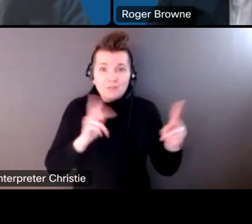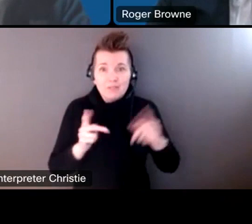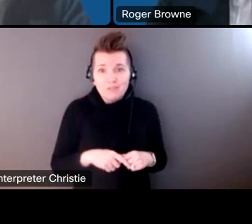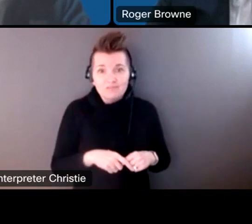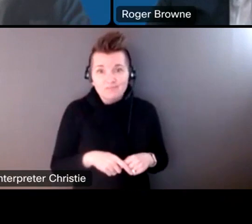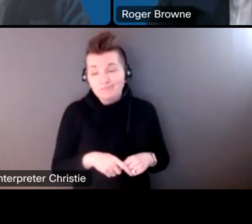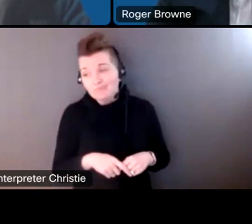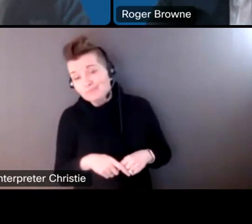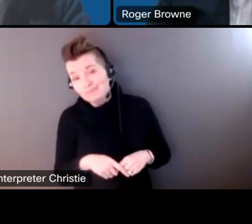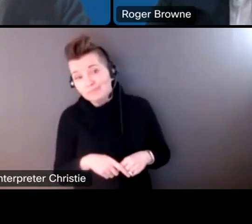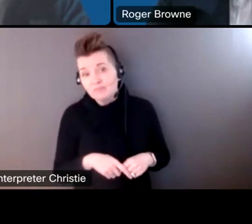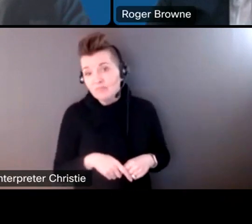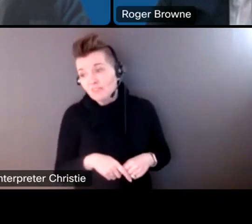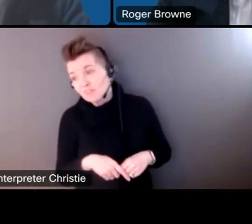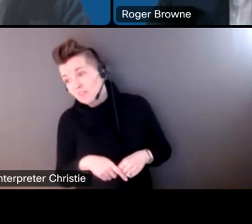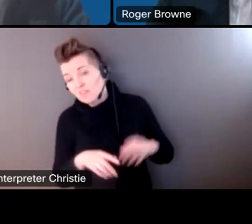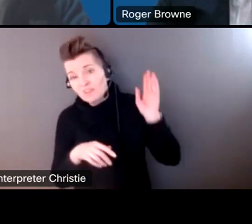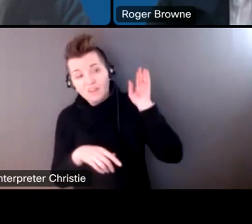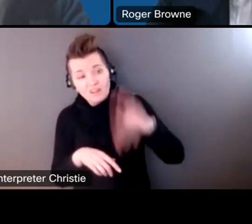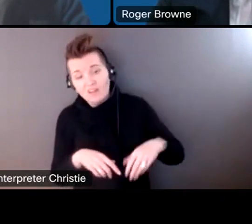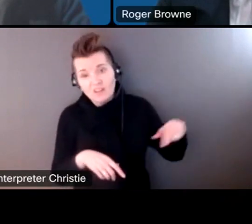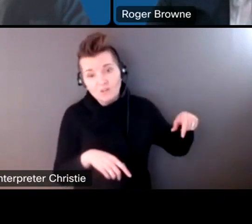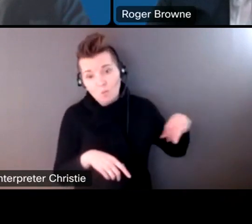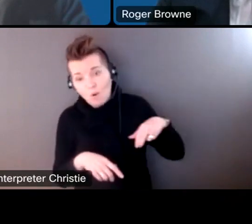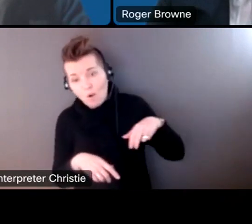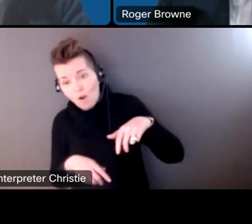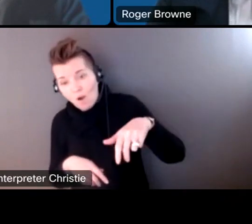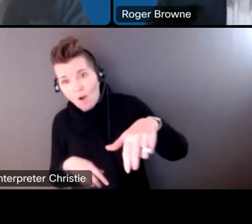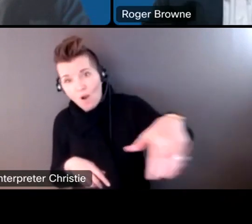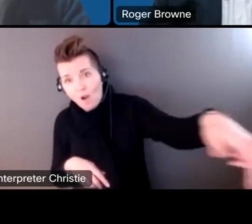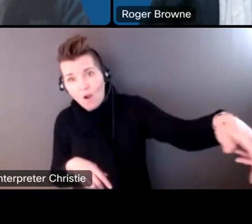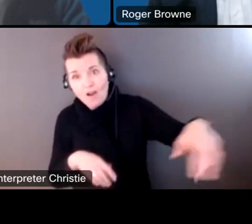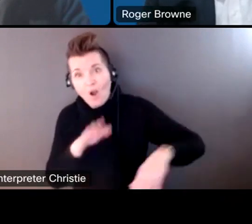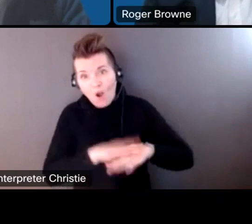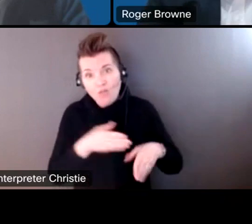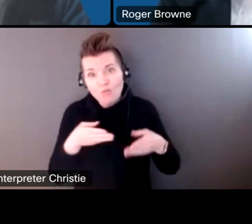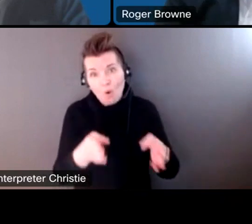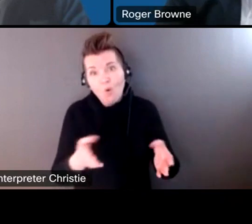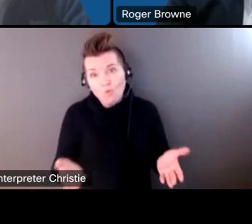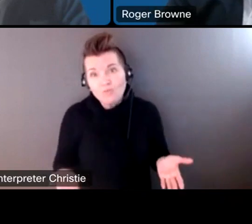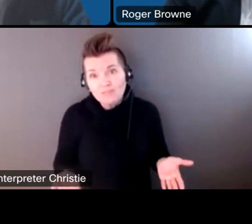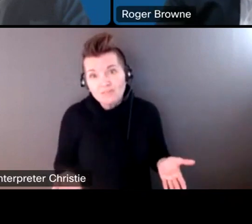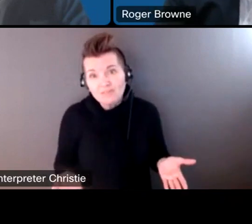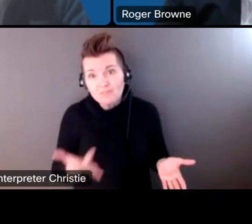on to the street, on to the road, and I guess long story short is some of our streets are not like others.